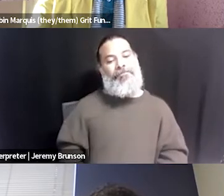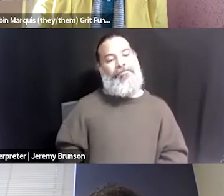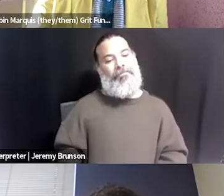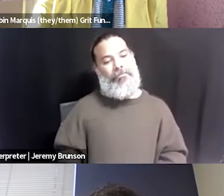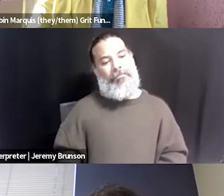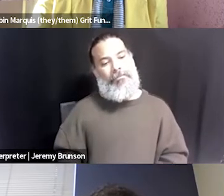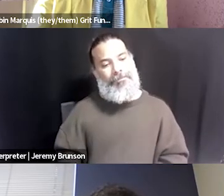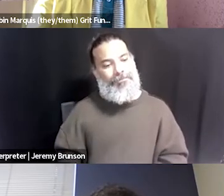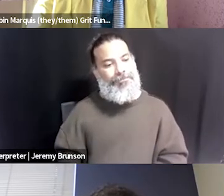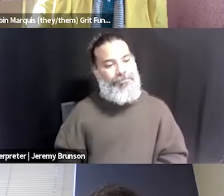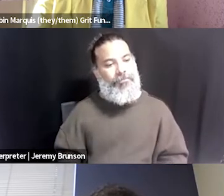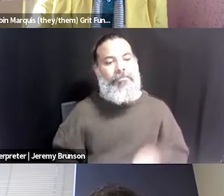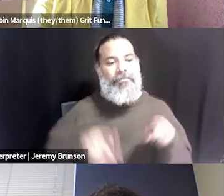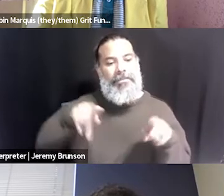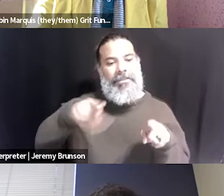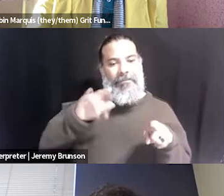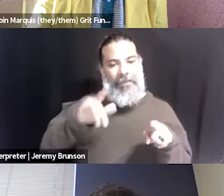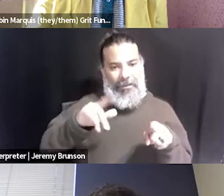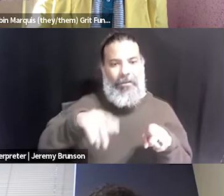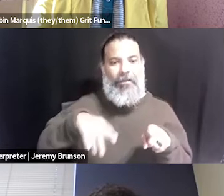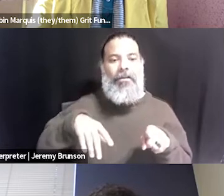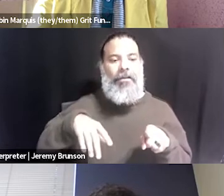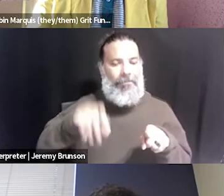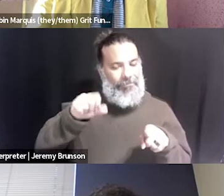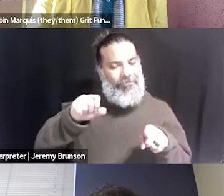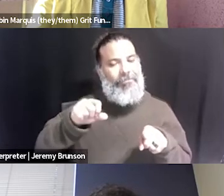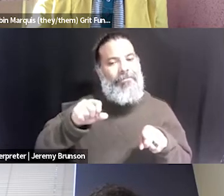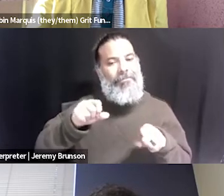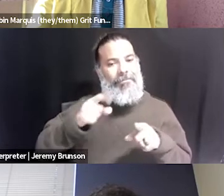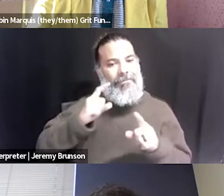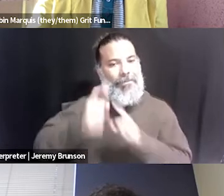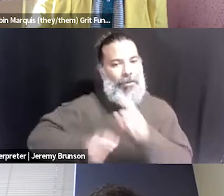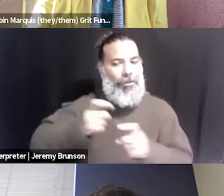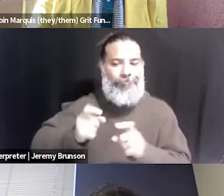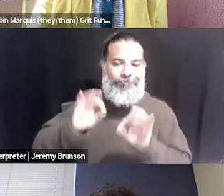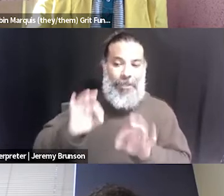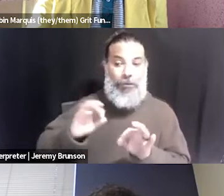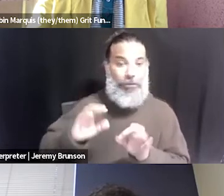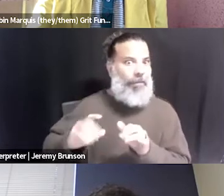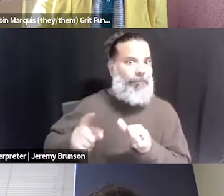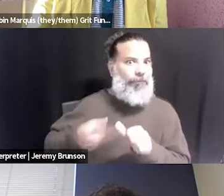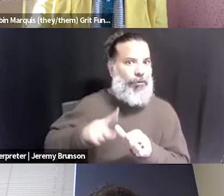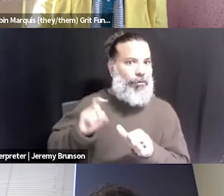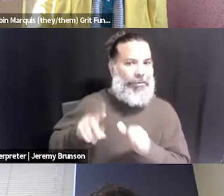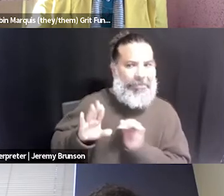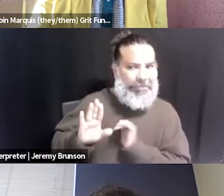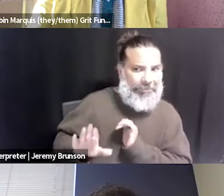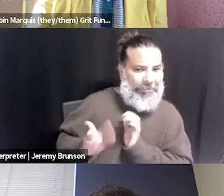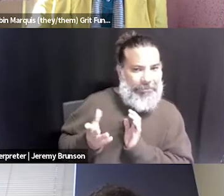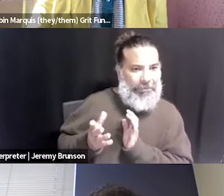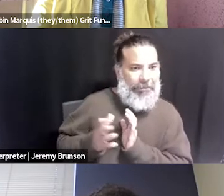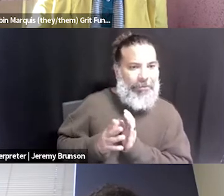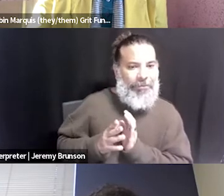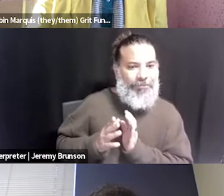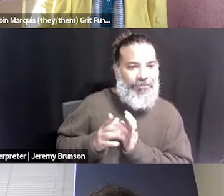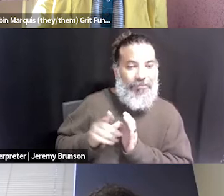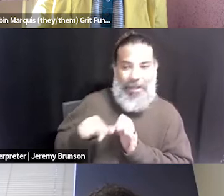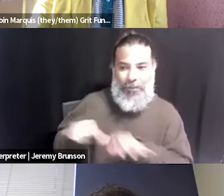Yeah. Donations are, I would say like that was my main question when I applied. I was like I'm doing this thing.